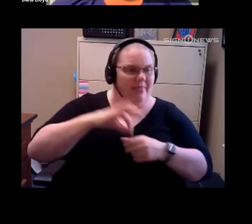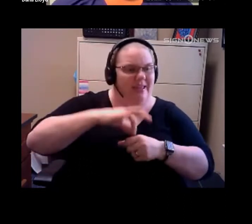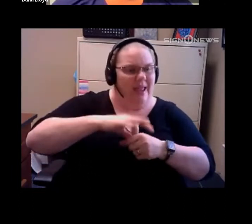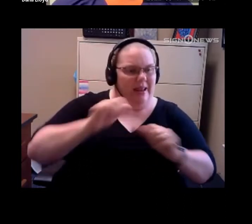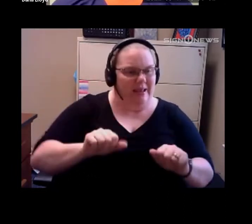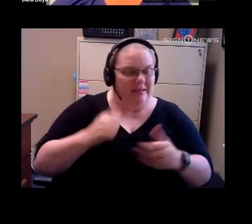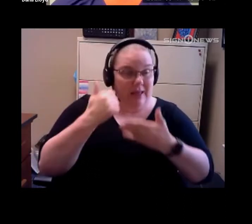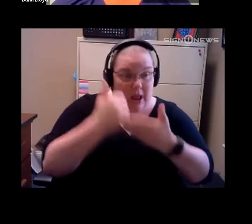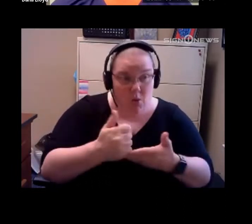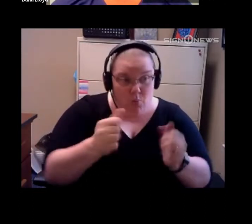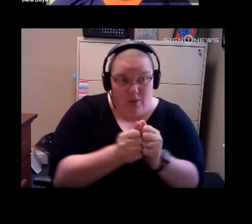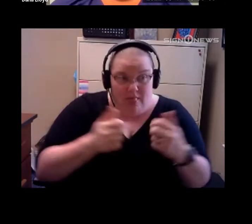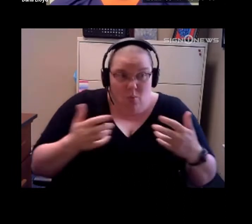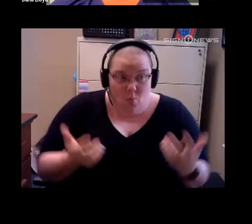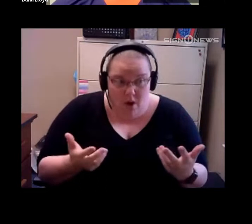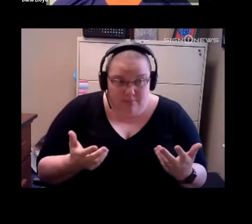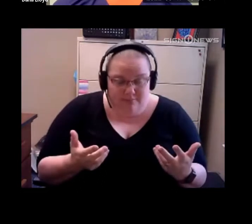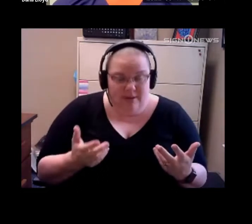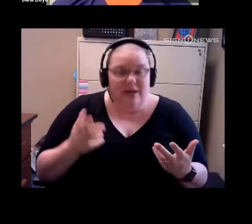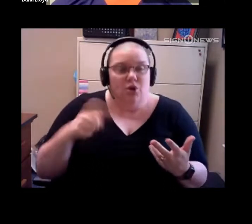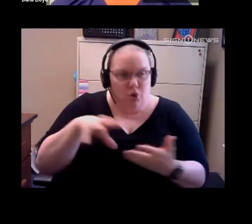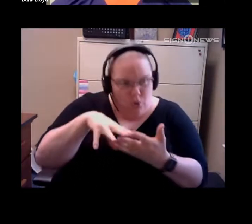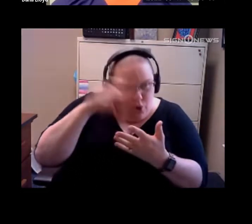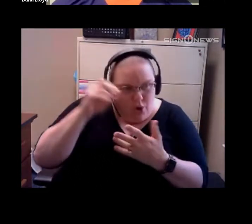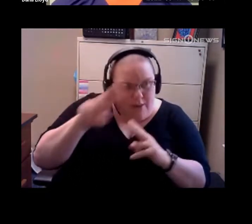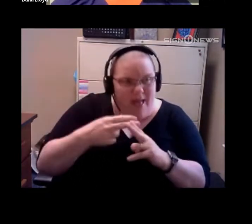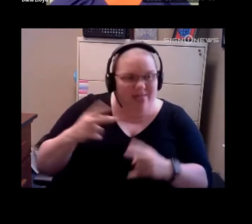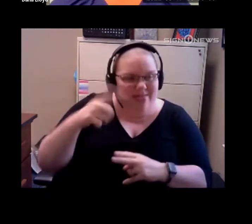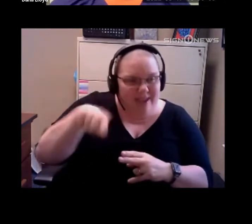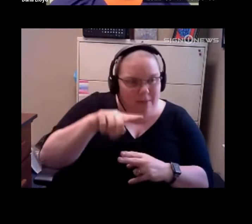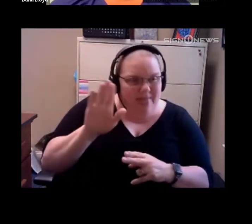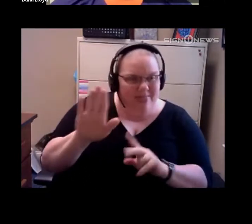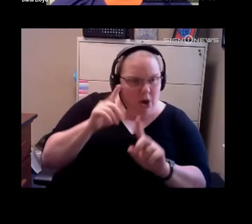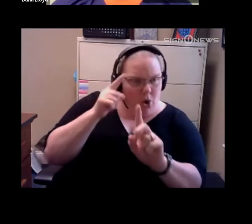learn about the candidates and what their goals are and sometimes people get frustrated because